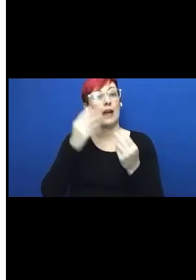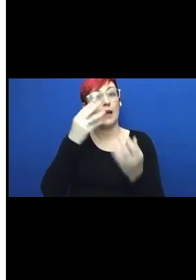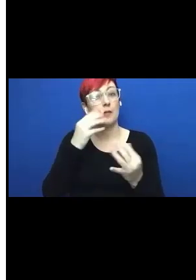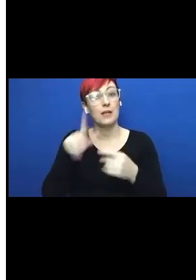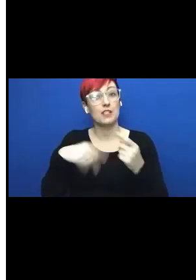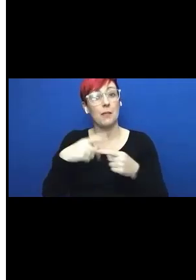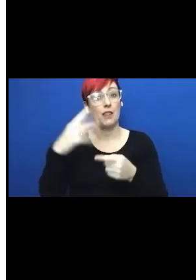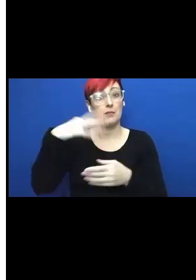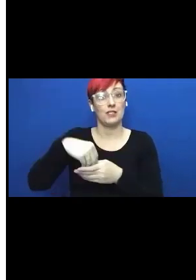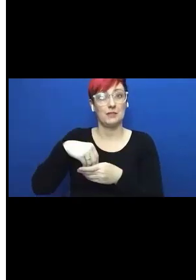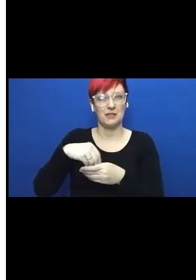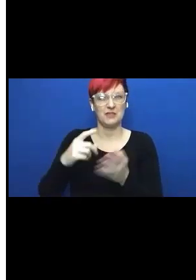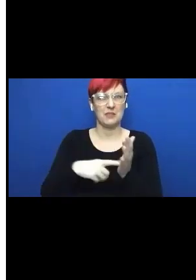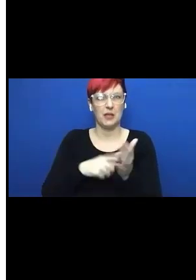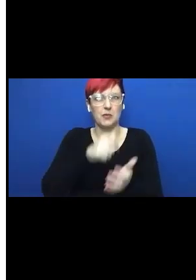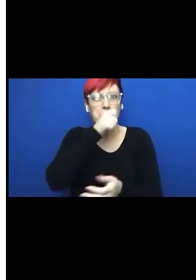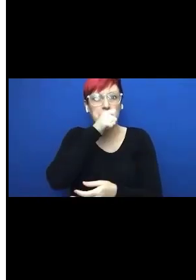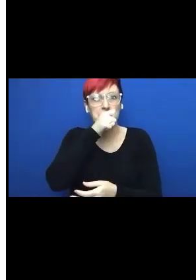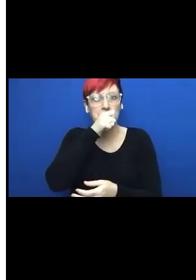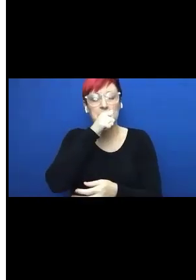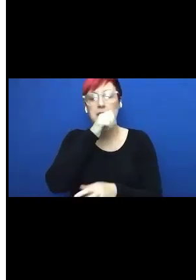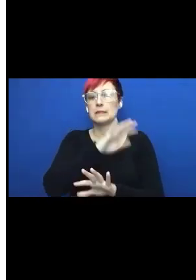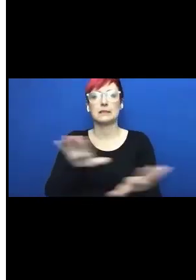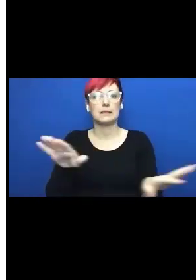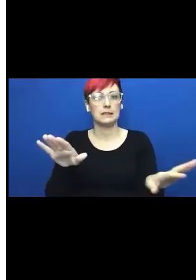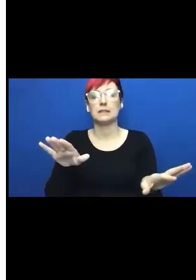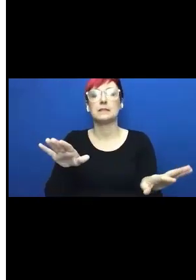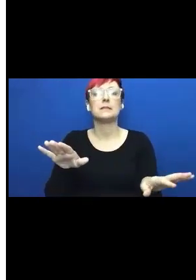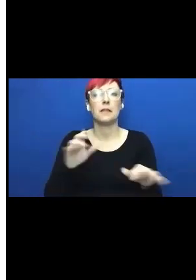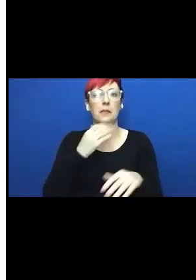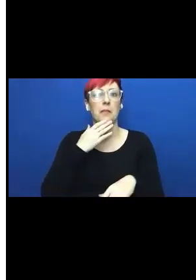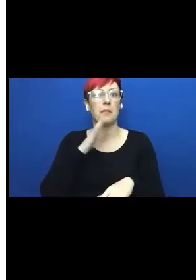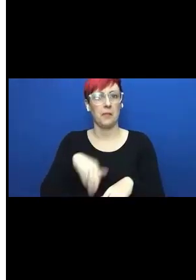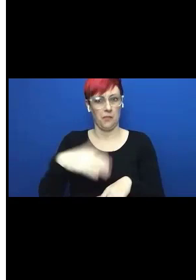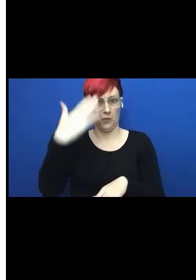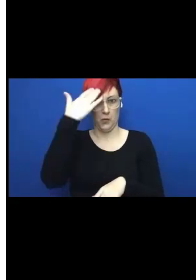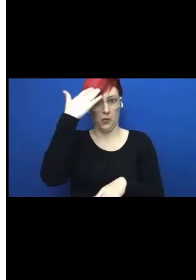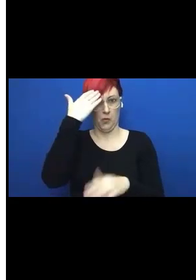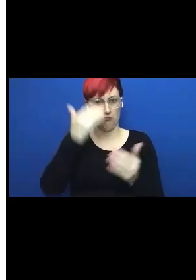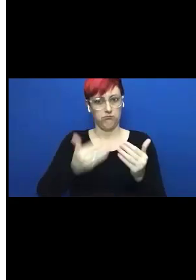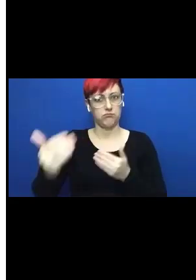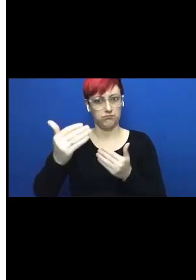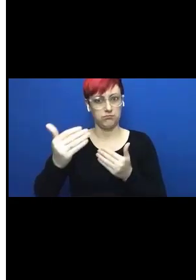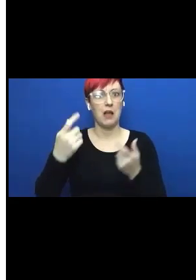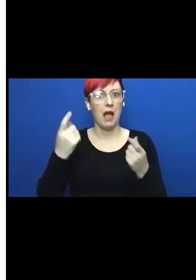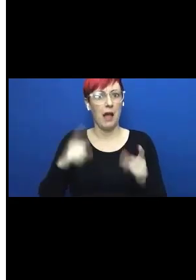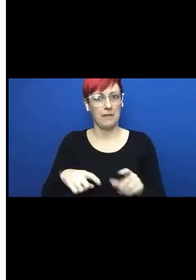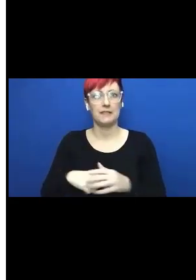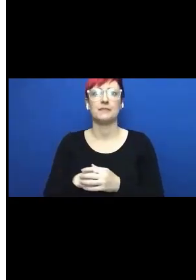in talent recruitment programs. Next slide.